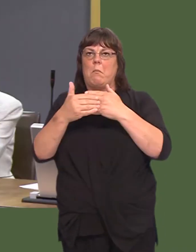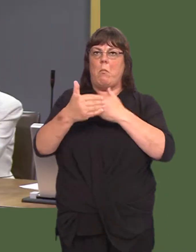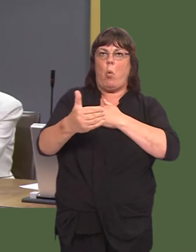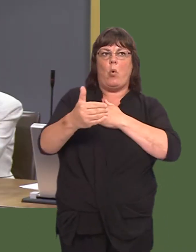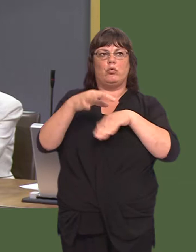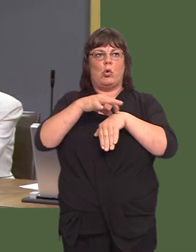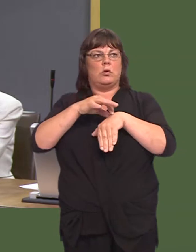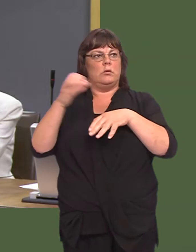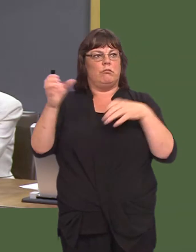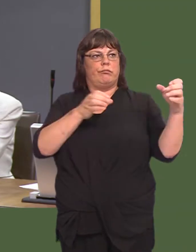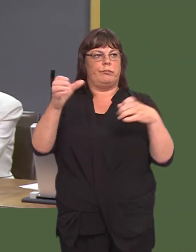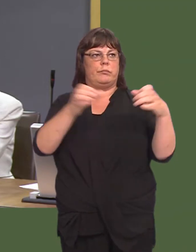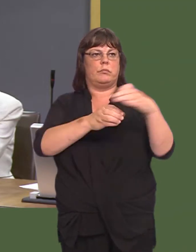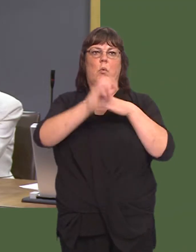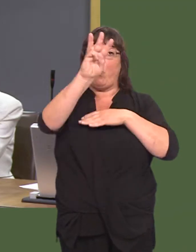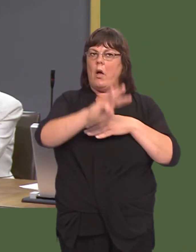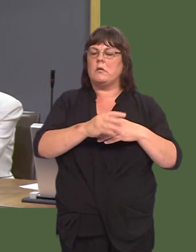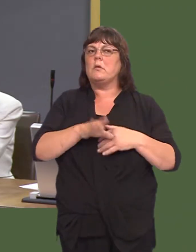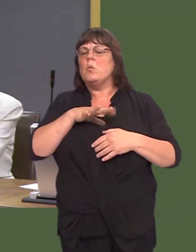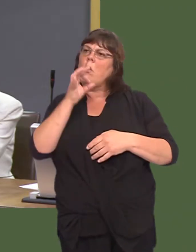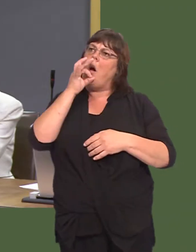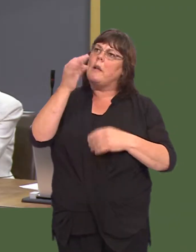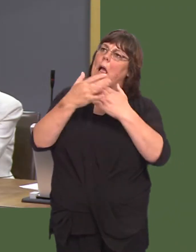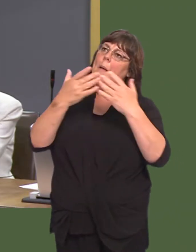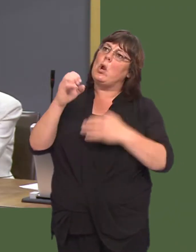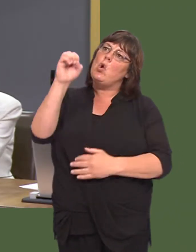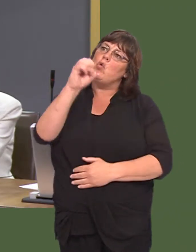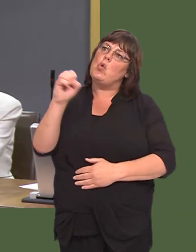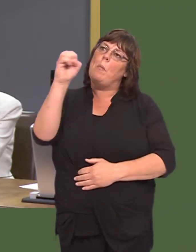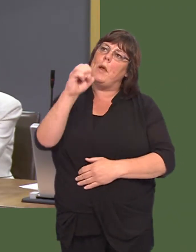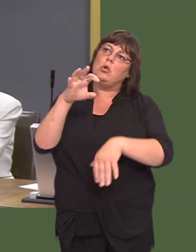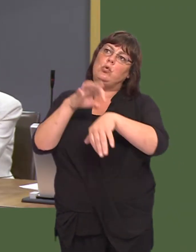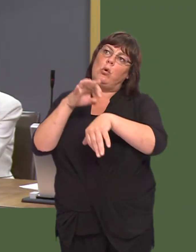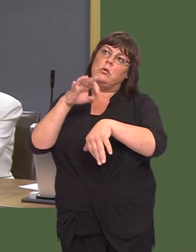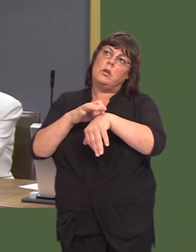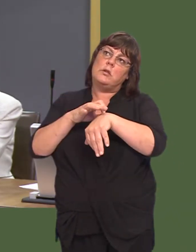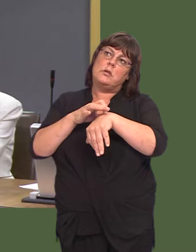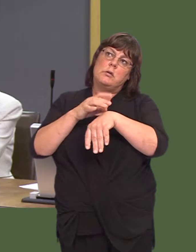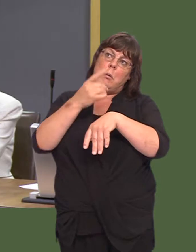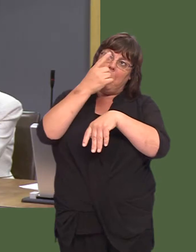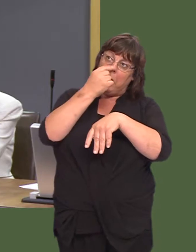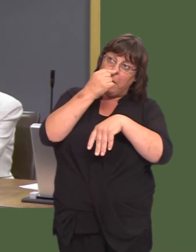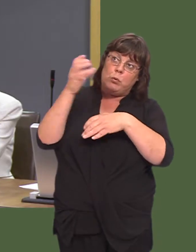Can the First Secretary tell us how many extra doctors from the EU this campaign has managed to recruit?